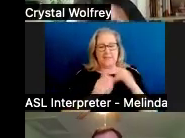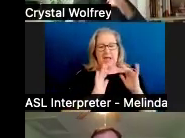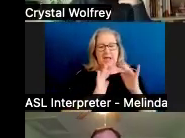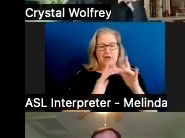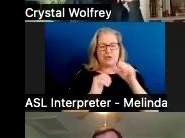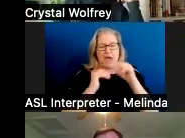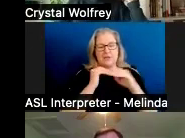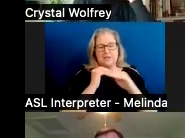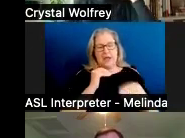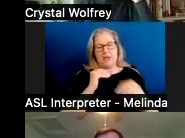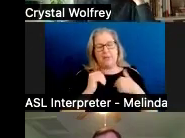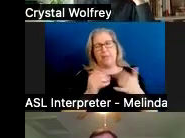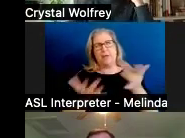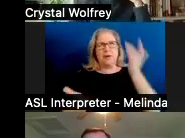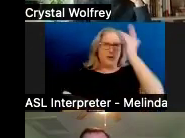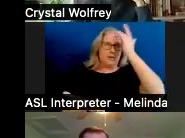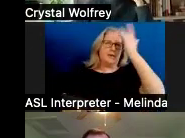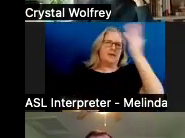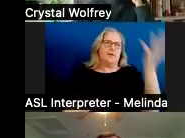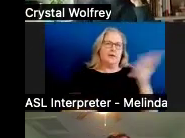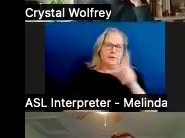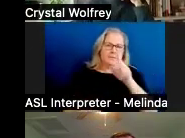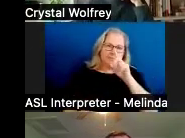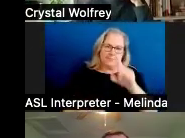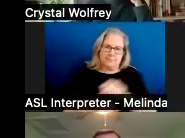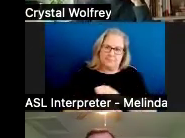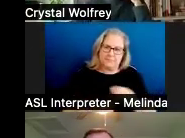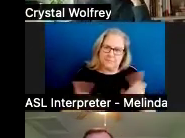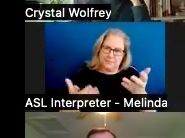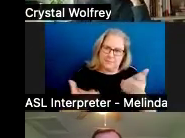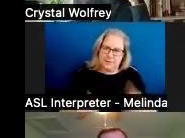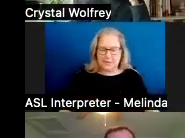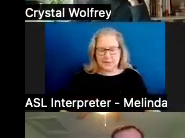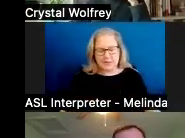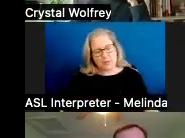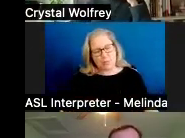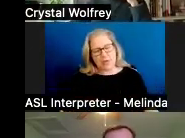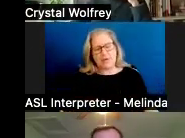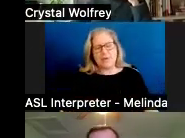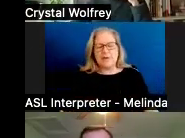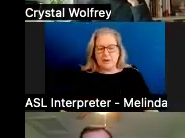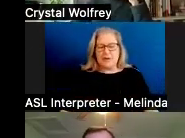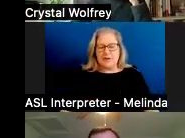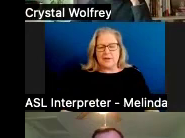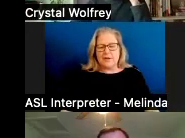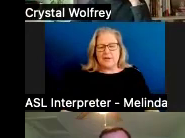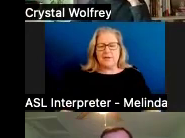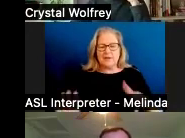I'm like, "Yeah, no joke." So .. . But so .. . All right. So again, the question for you all.